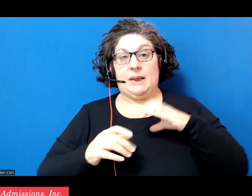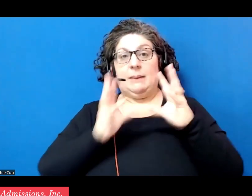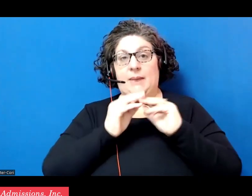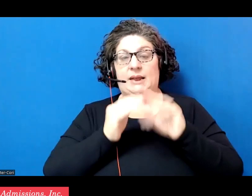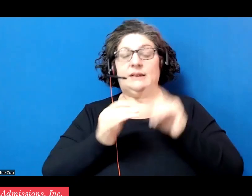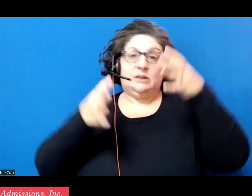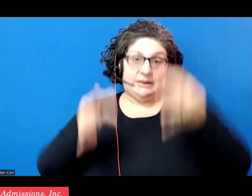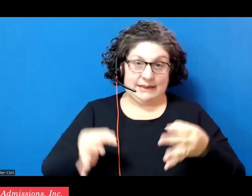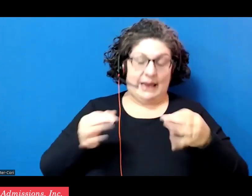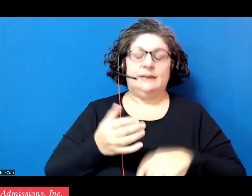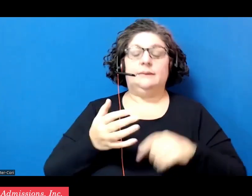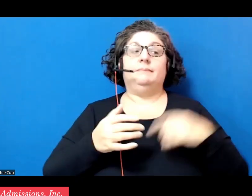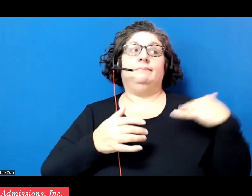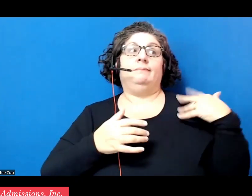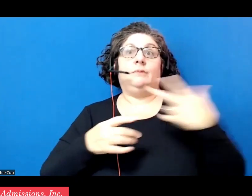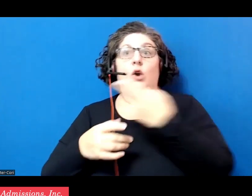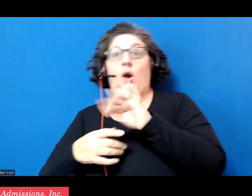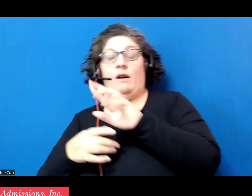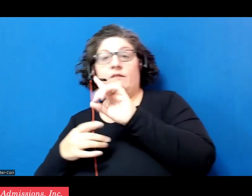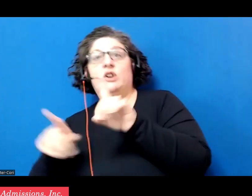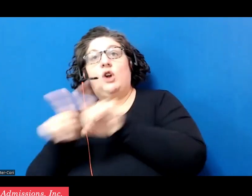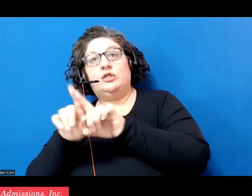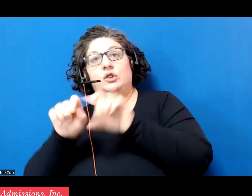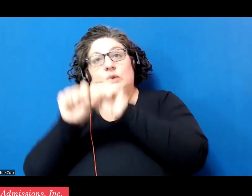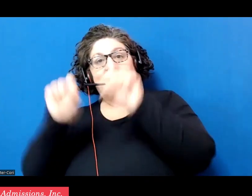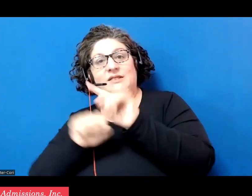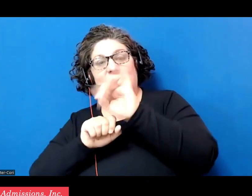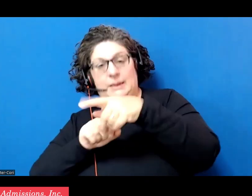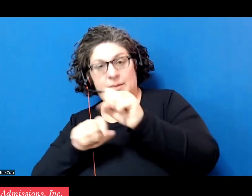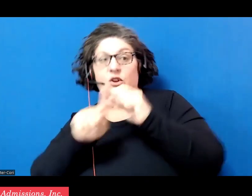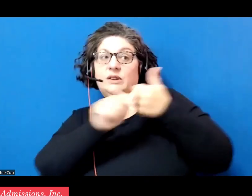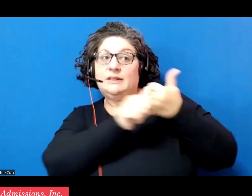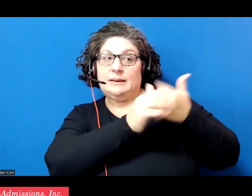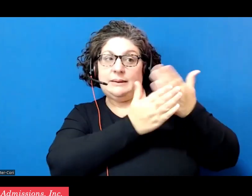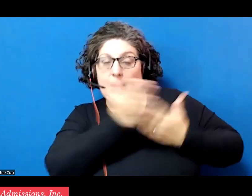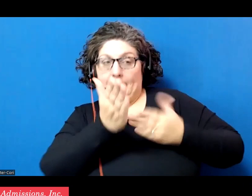And along the way, Harvard also uses system of tips for certain students, like legacy